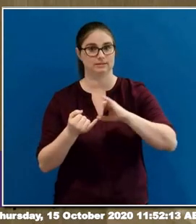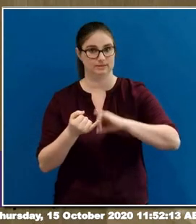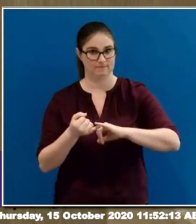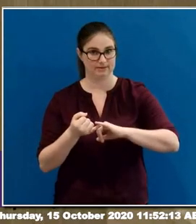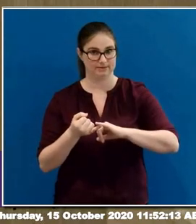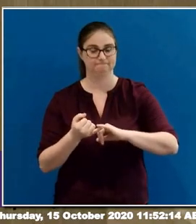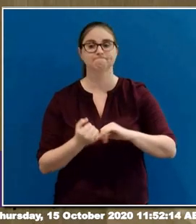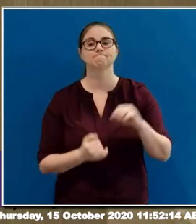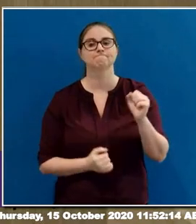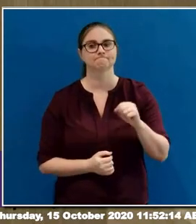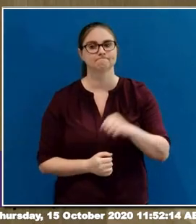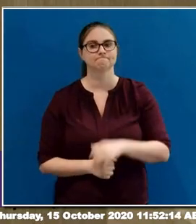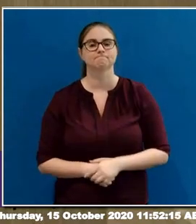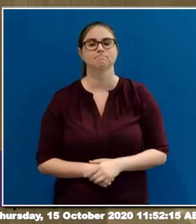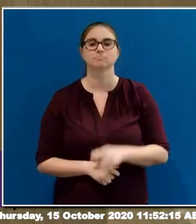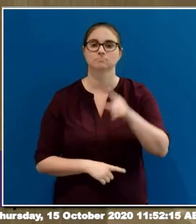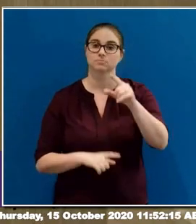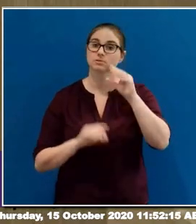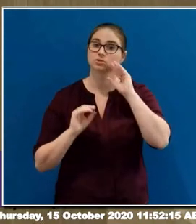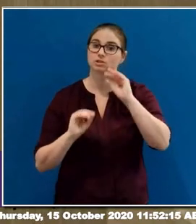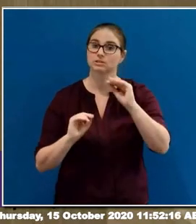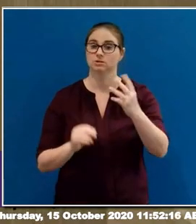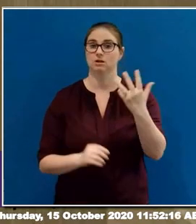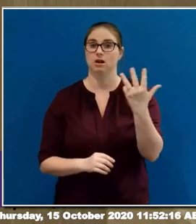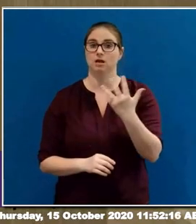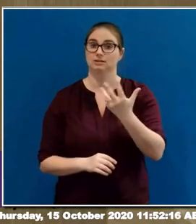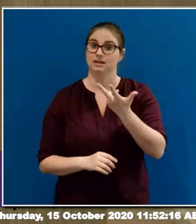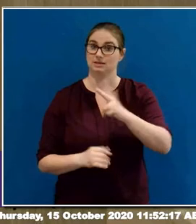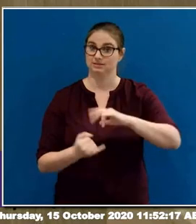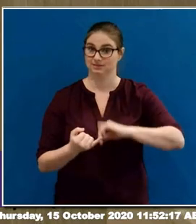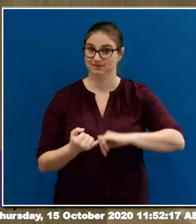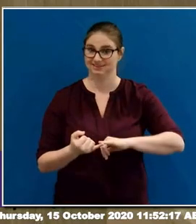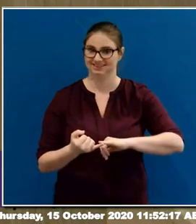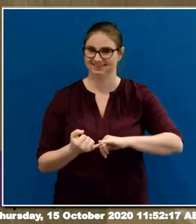I did. I gather you've seen a few changes over the last few decades? I have.